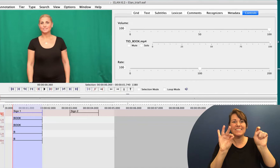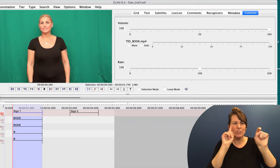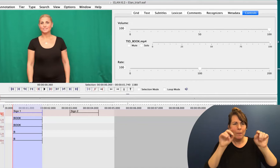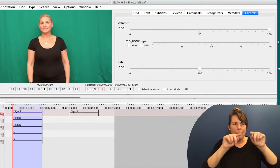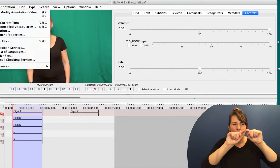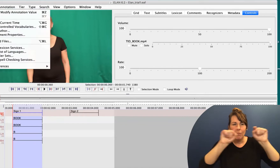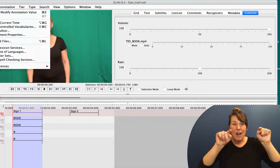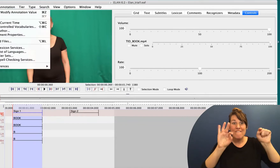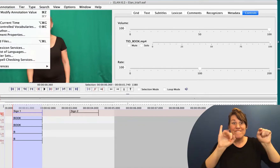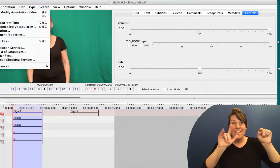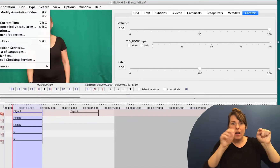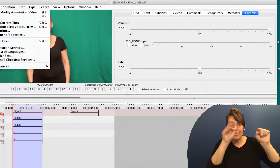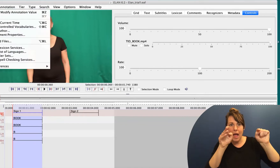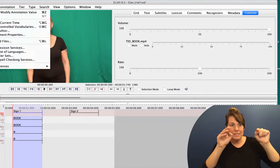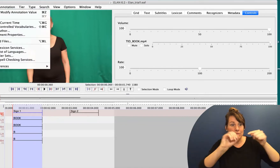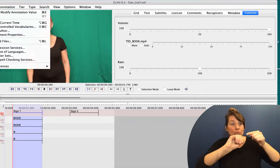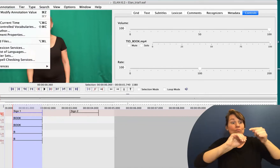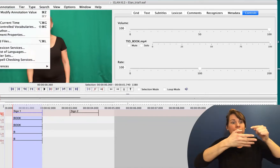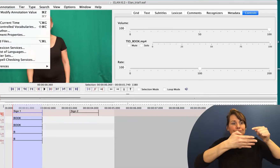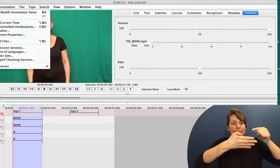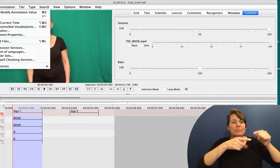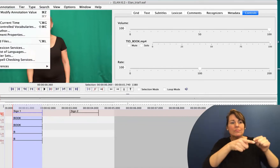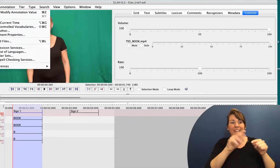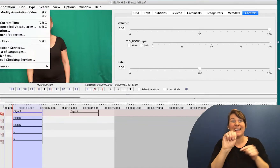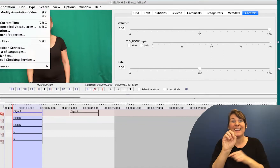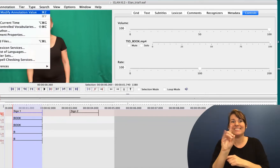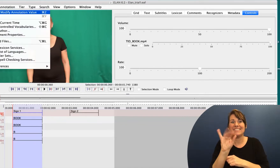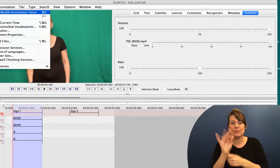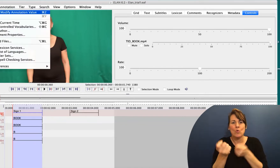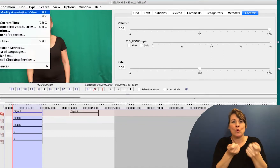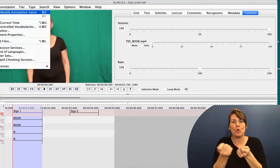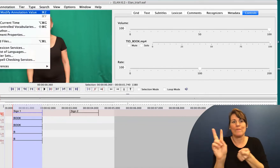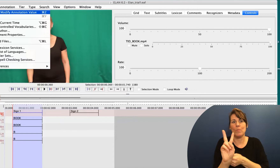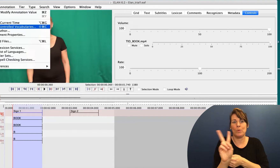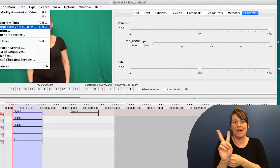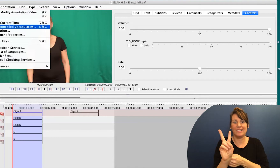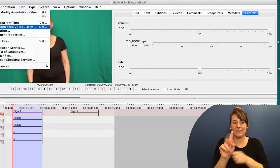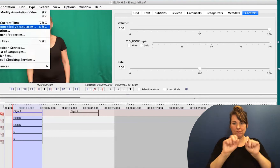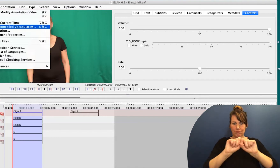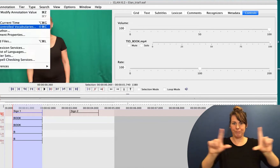And for this reason, I go to "Edit", I go to "Edit control vocabularies".